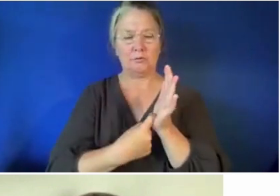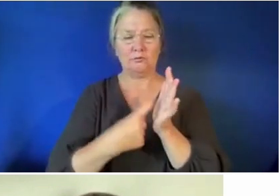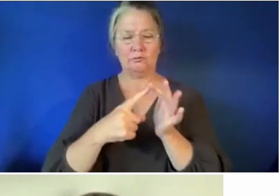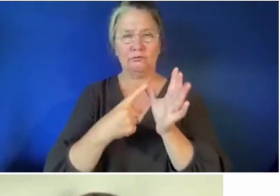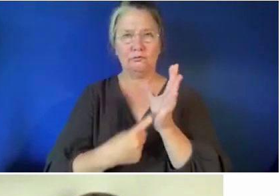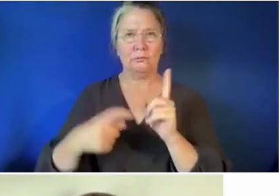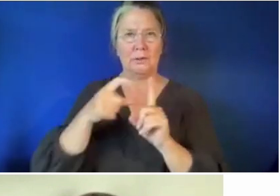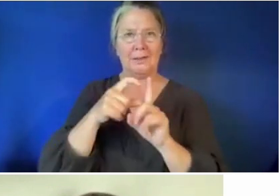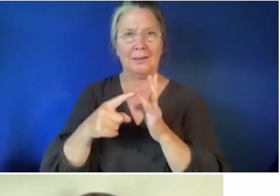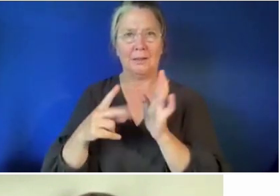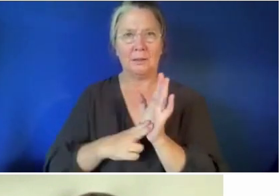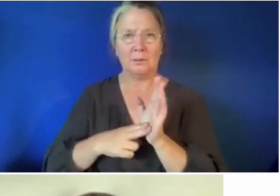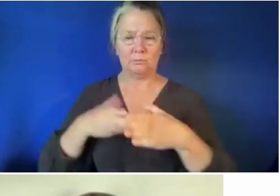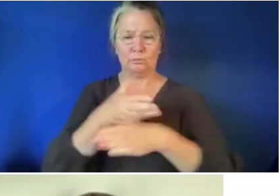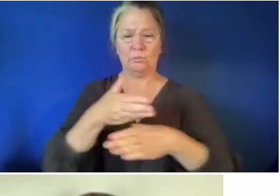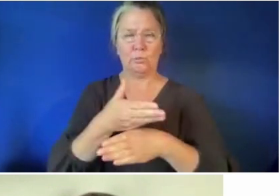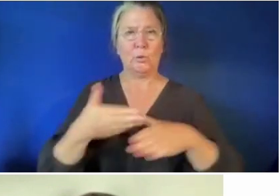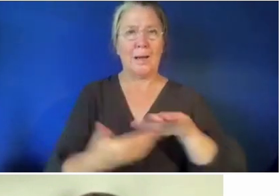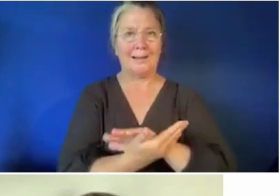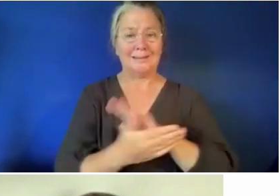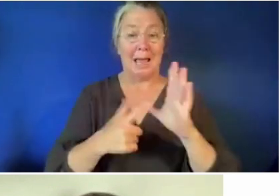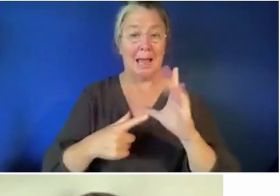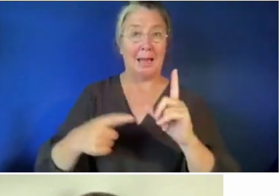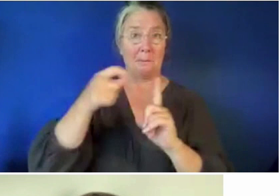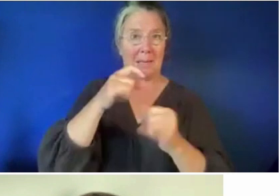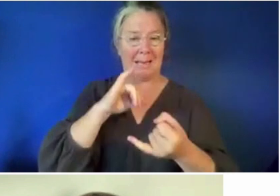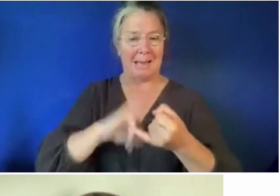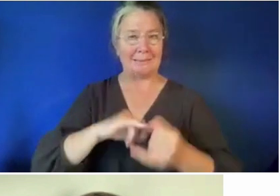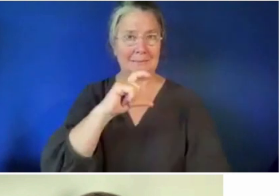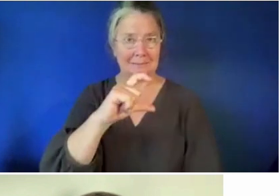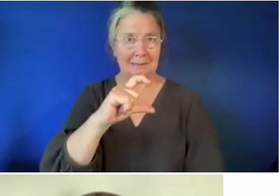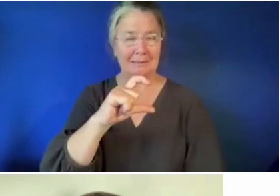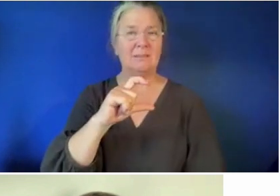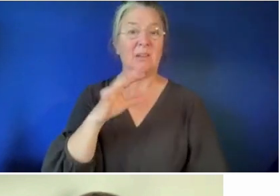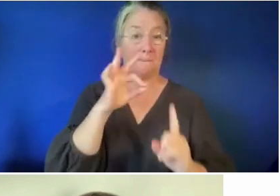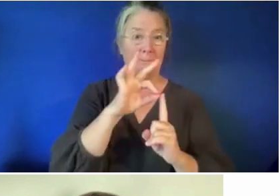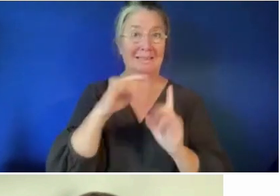and has taken the formal steps with agency heads as is required